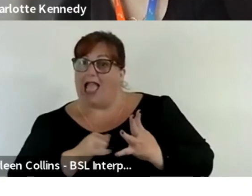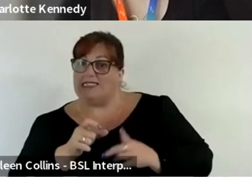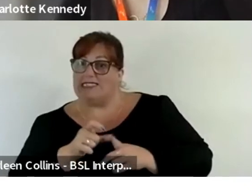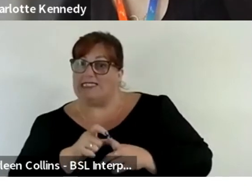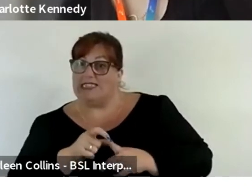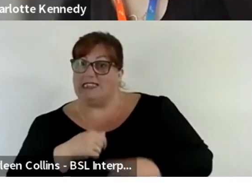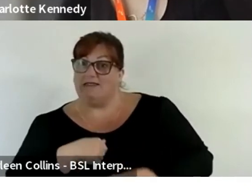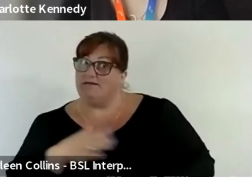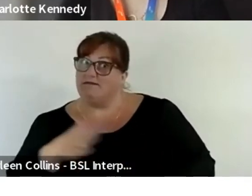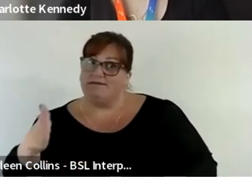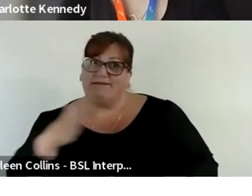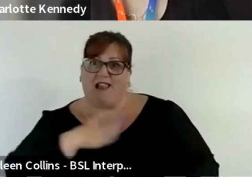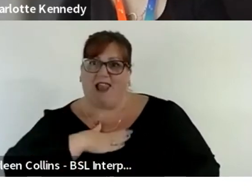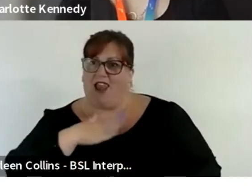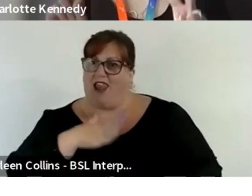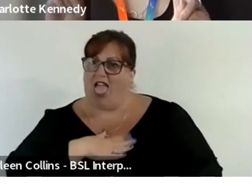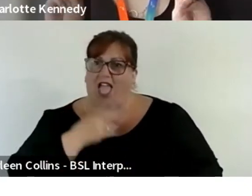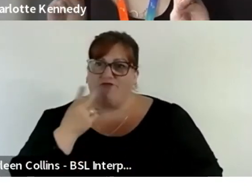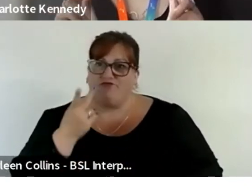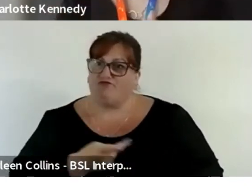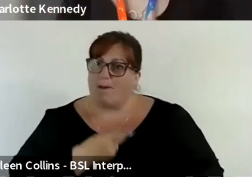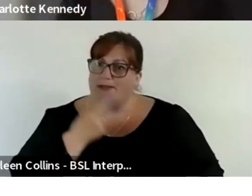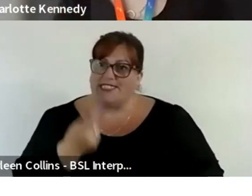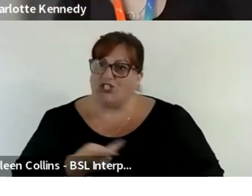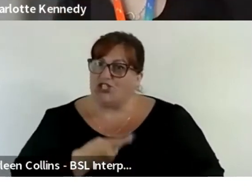I enjoy those "boring" tasks.